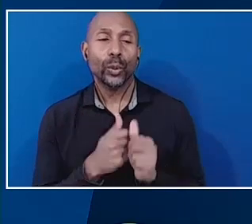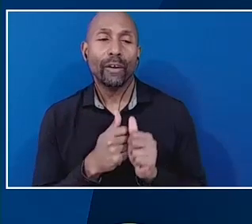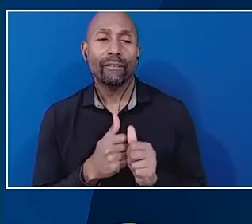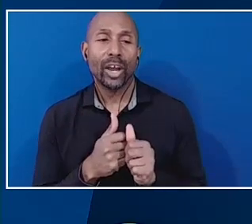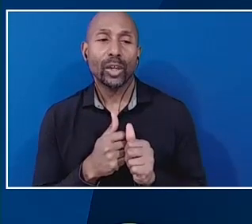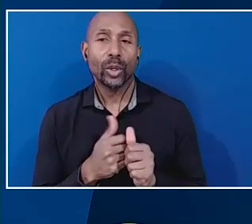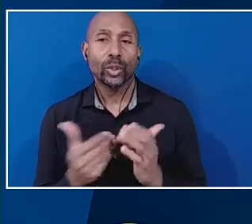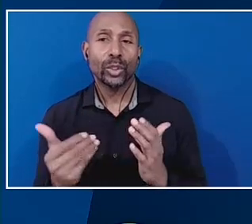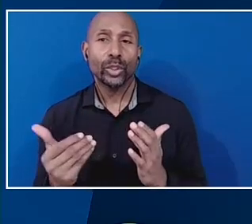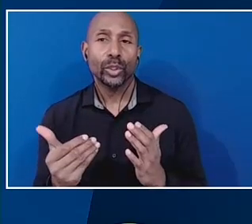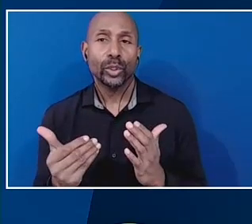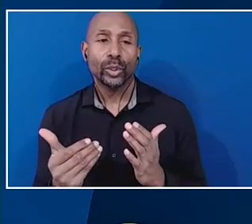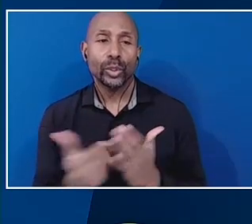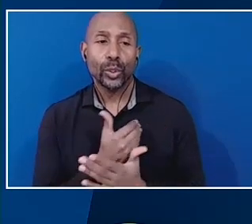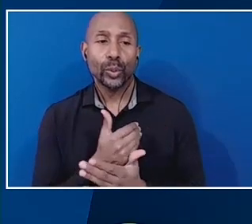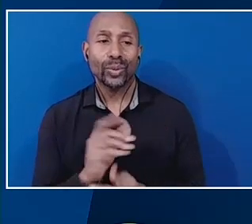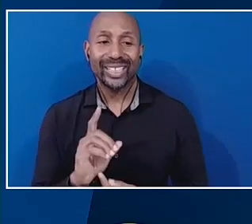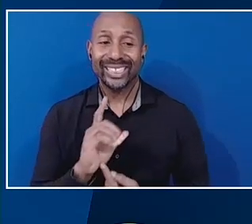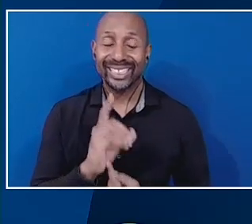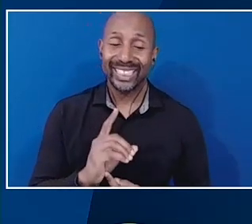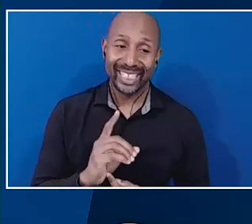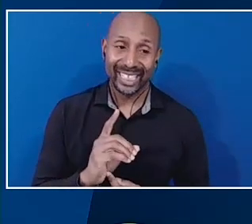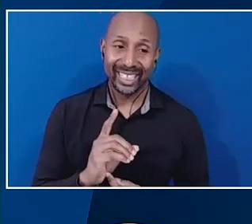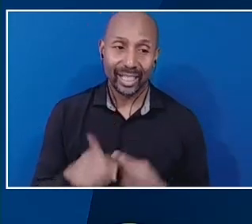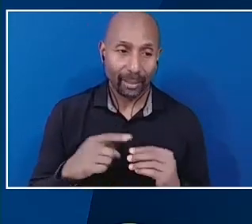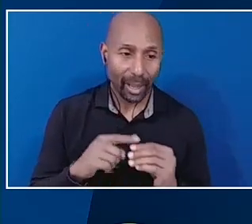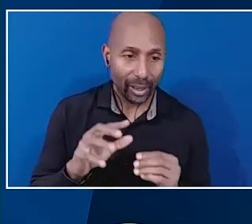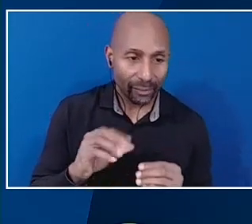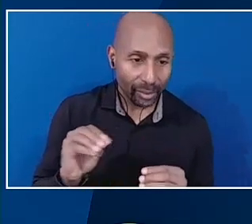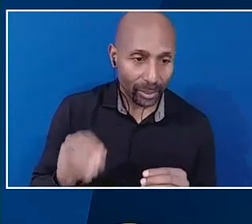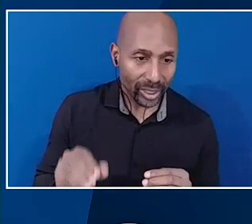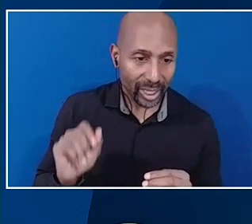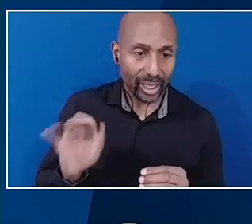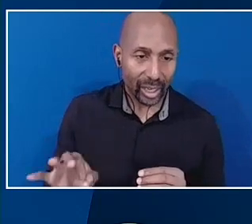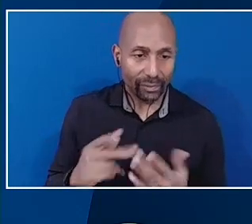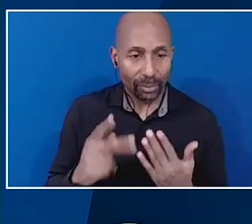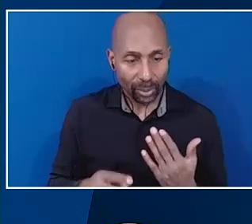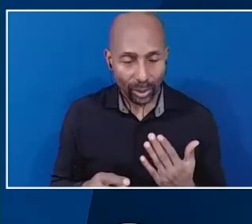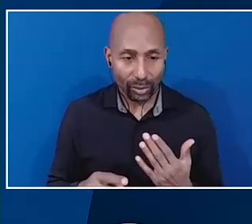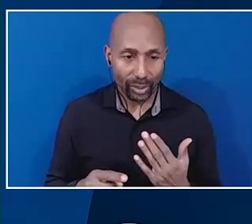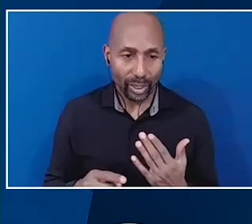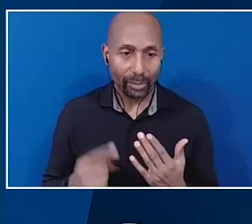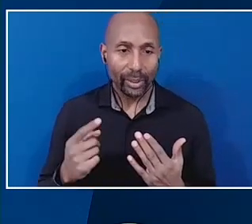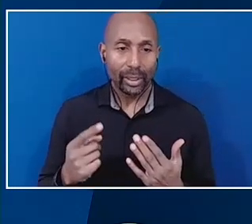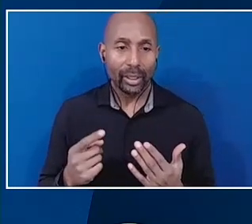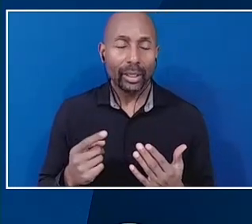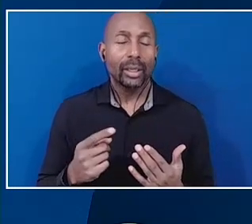(d) about 50% of a program or whatever being offered through distance education. I think there should just be a conforming